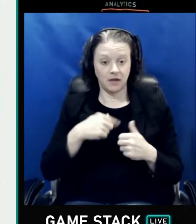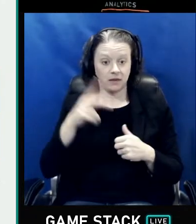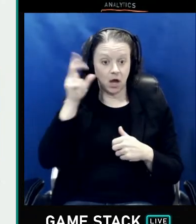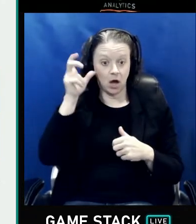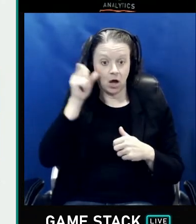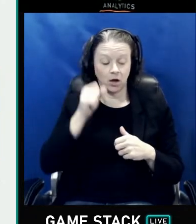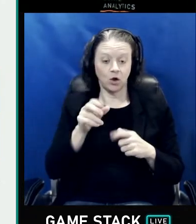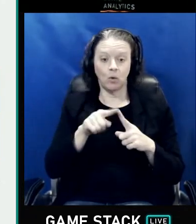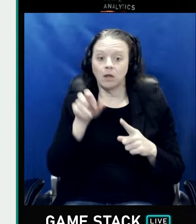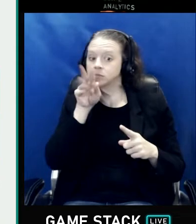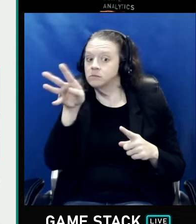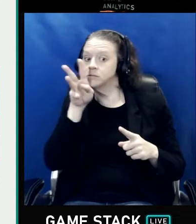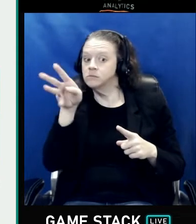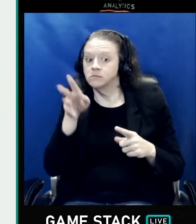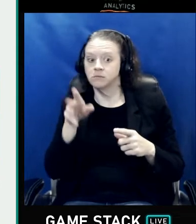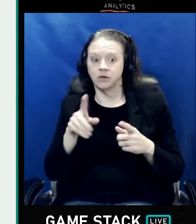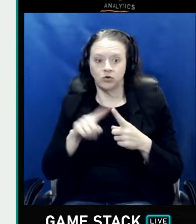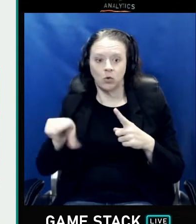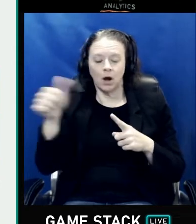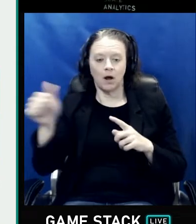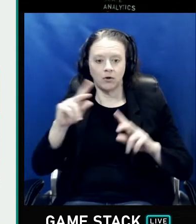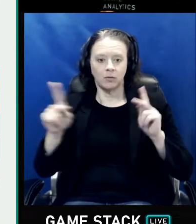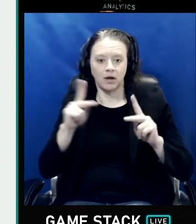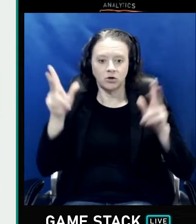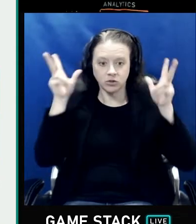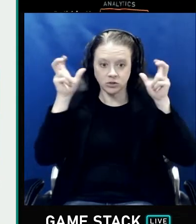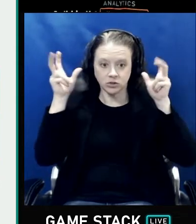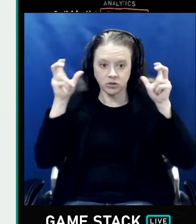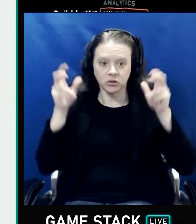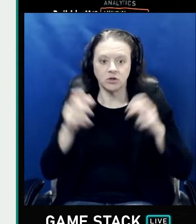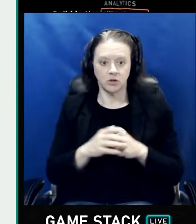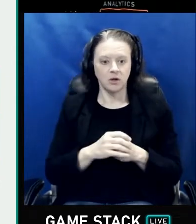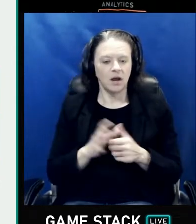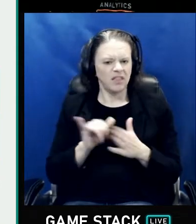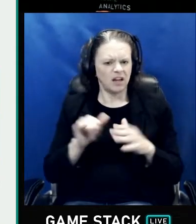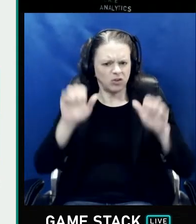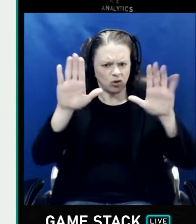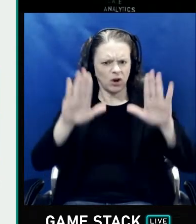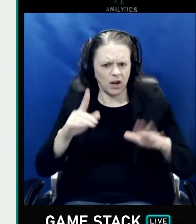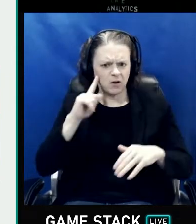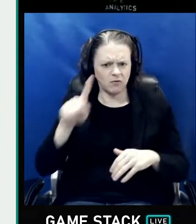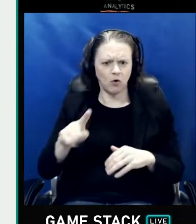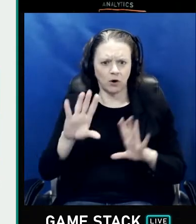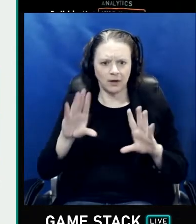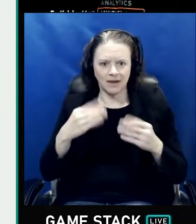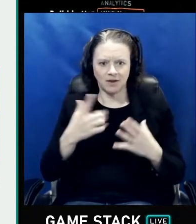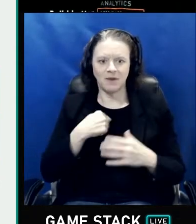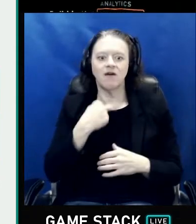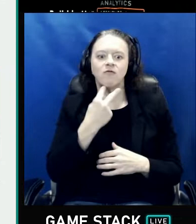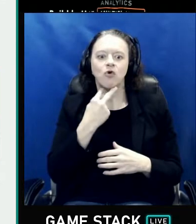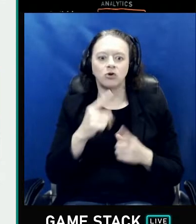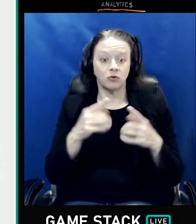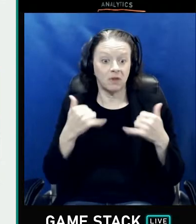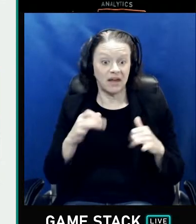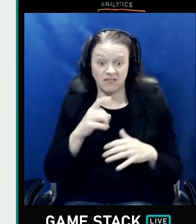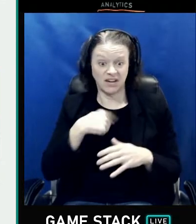This is great for giving me a voice to play when I otherwise wouldn't have one, or really choose not to use it for various reasons,